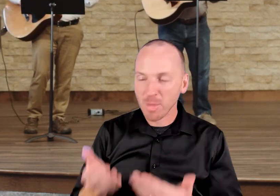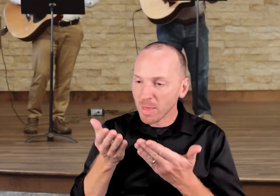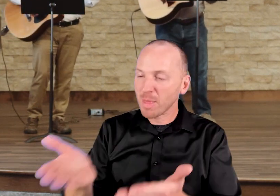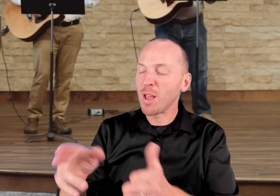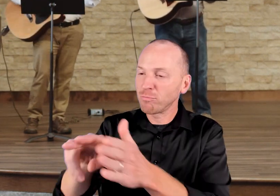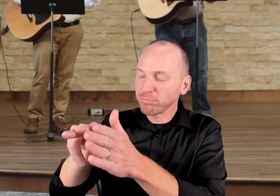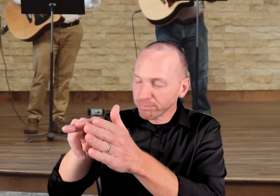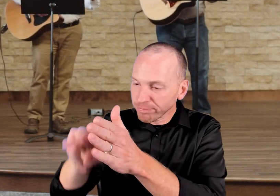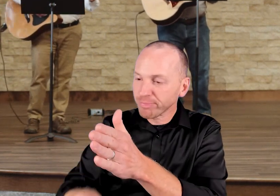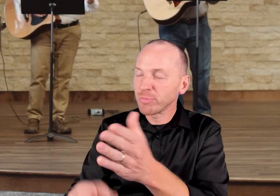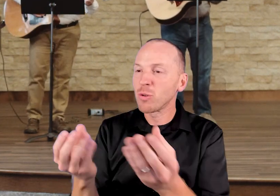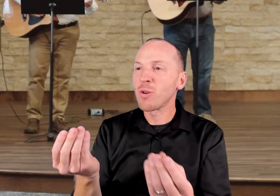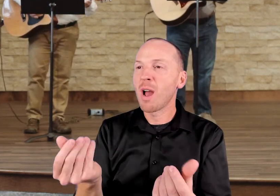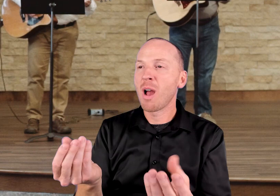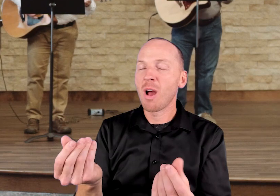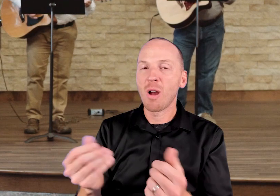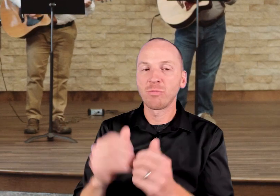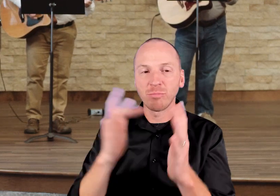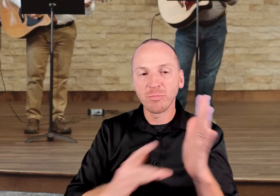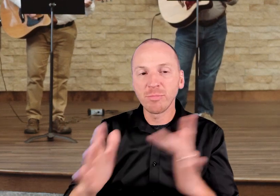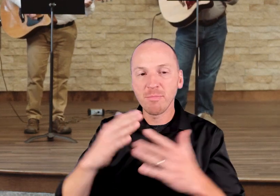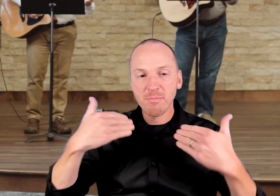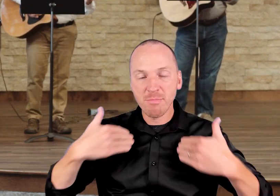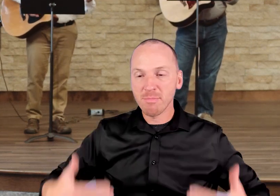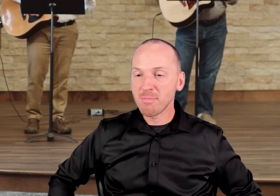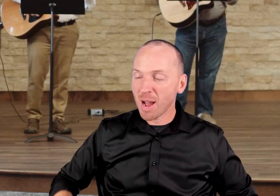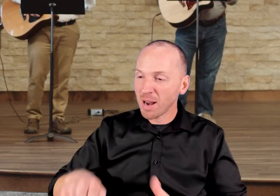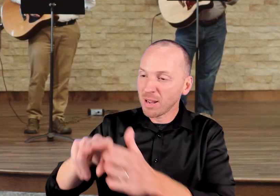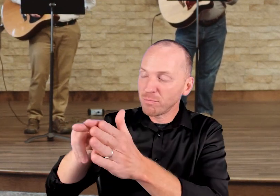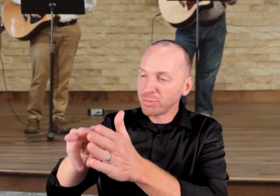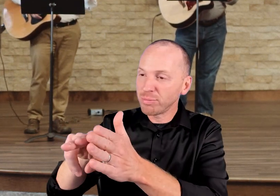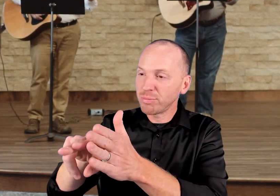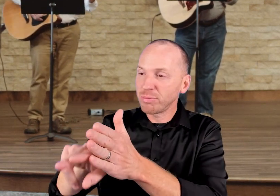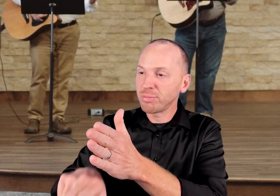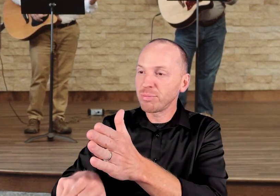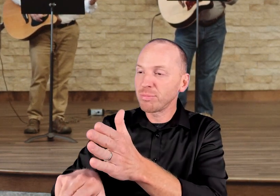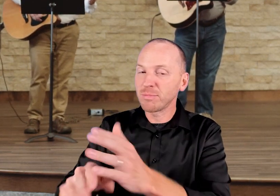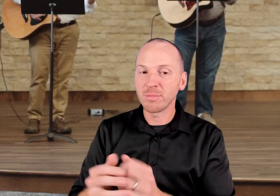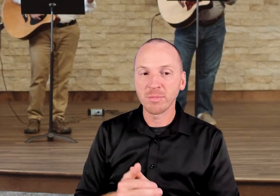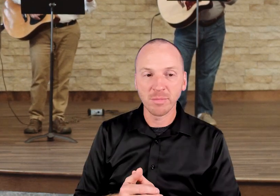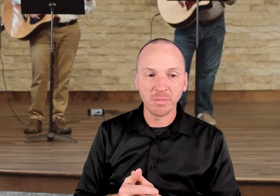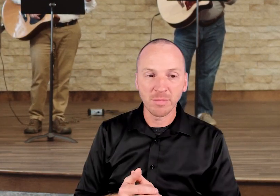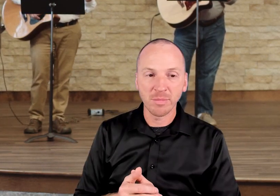There in the ground his body lay,